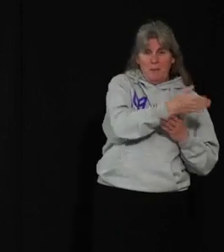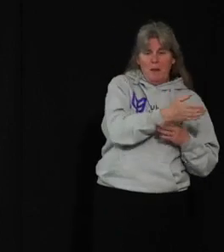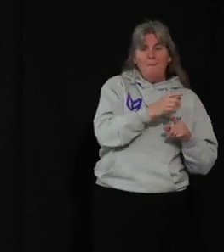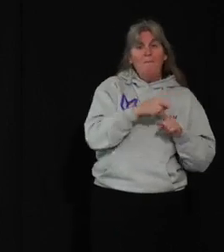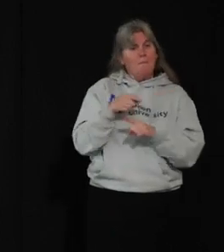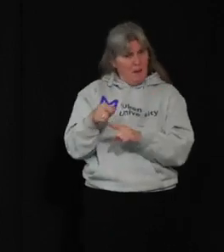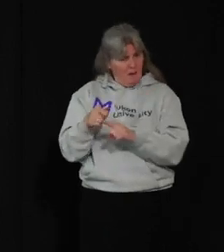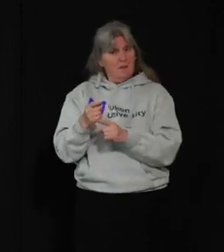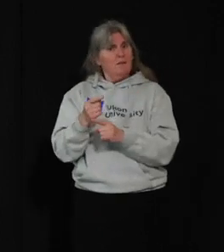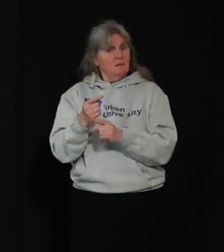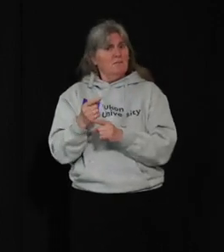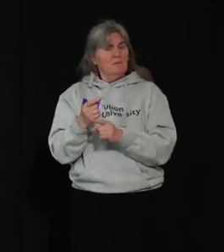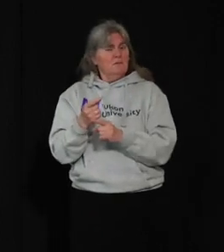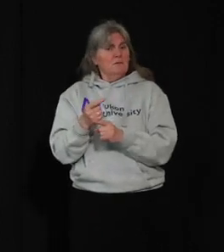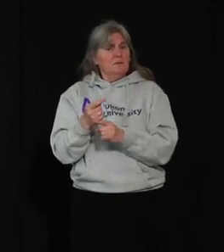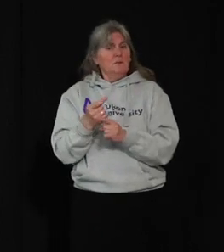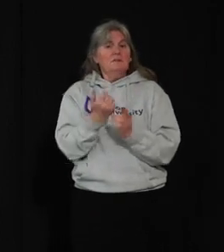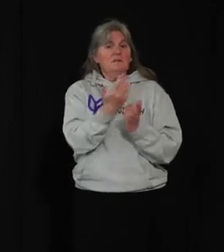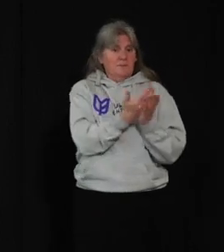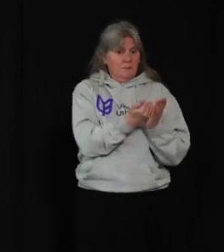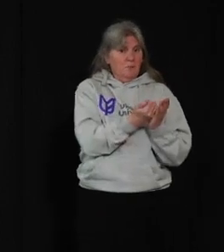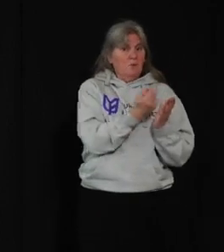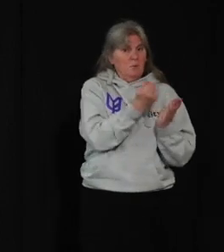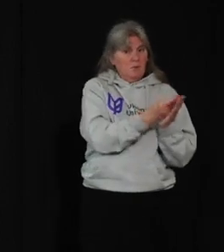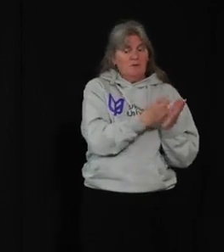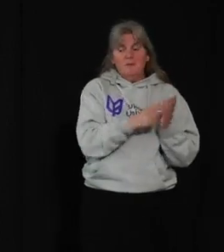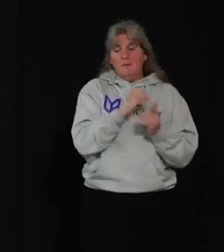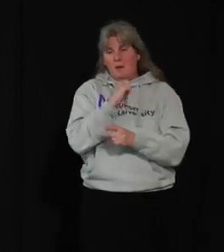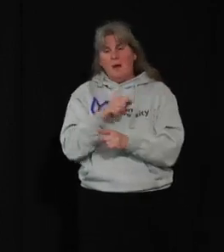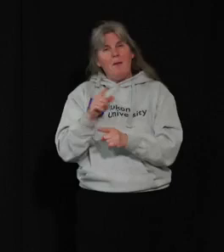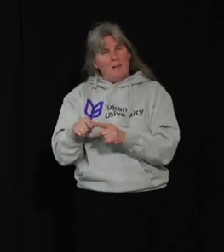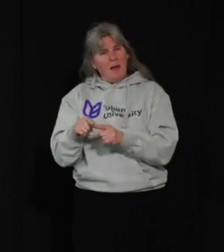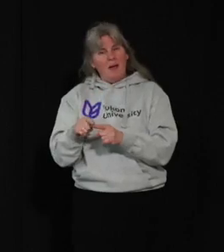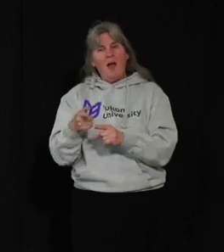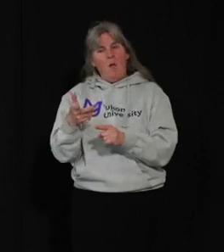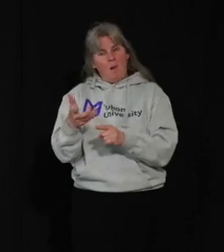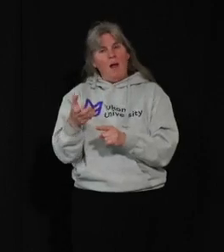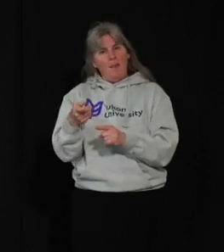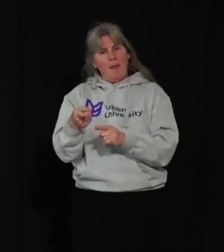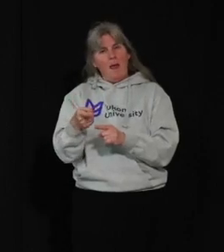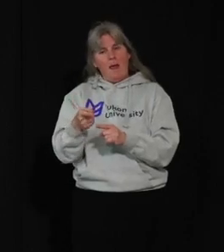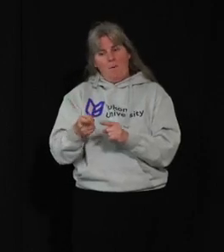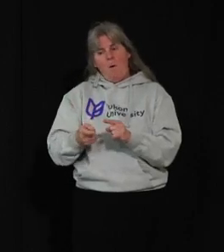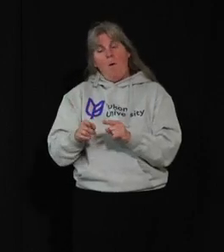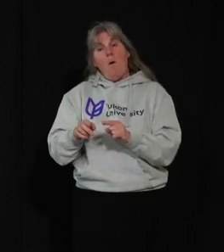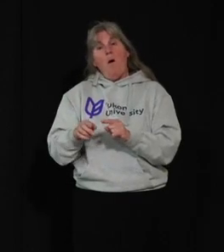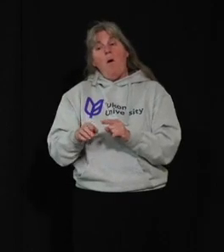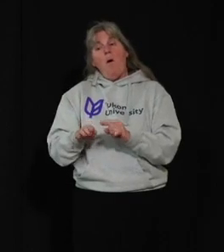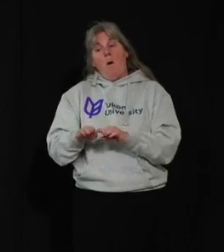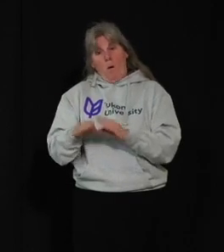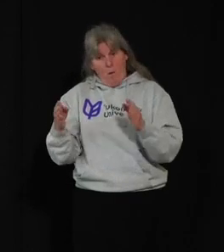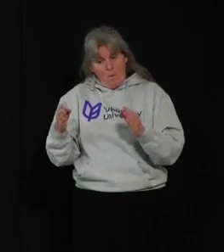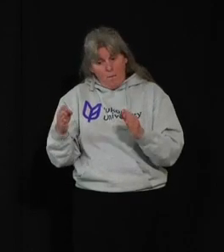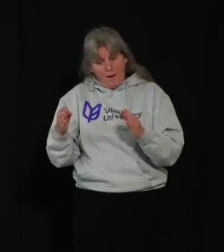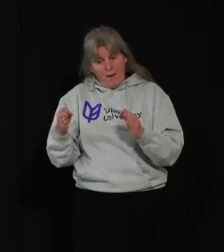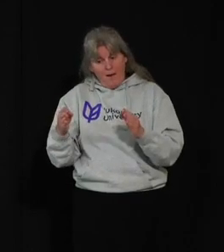Hanley just spoke to, to ensure that they don't go to the considerable effort to open just